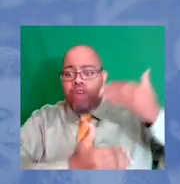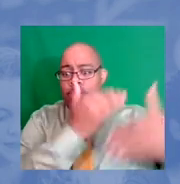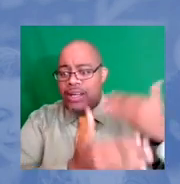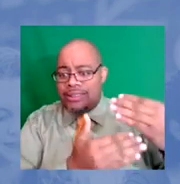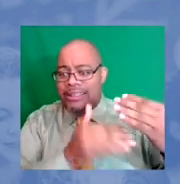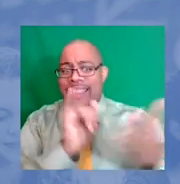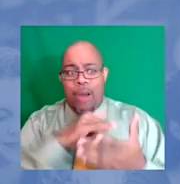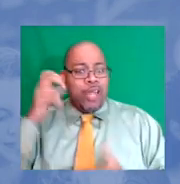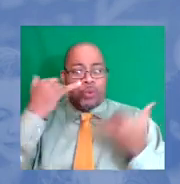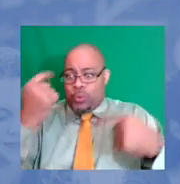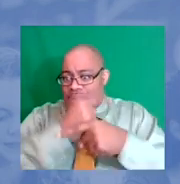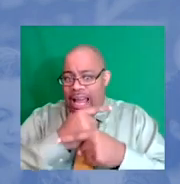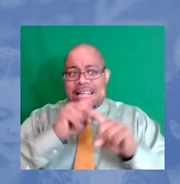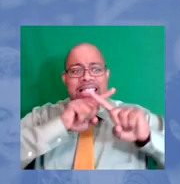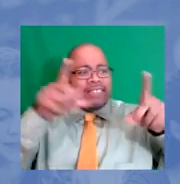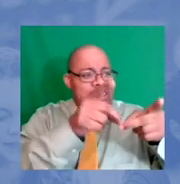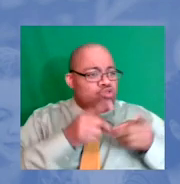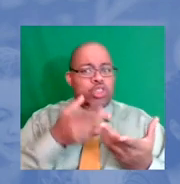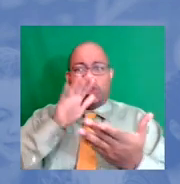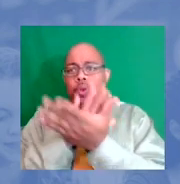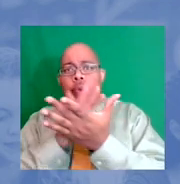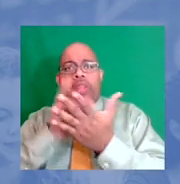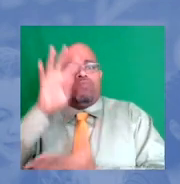DISTRICTS AND SCHOOLS THAT HAVE COME UP WITH STRATEGIES THAT HAVE WORKED.